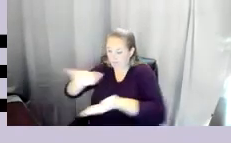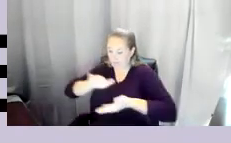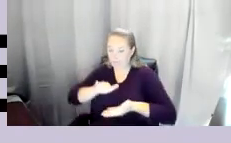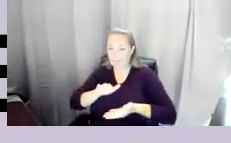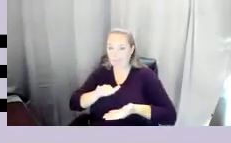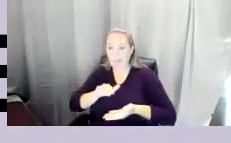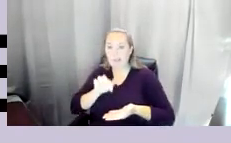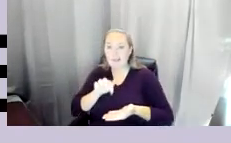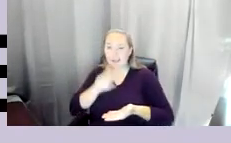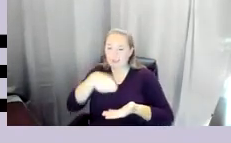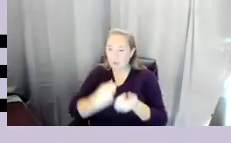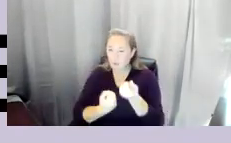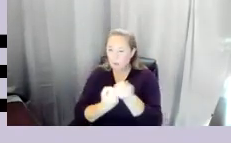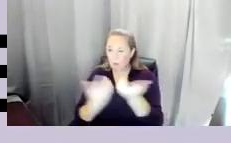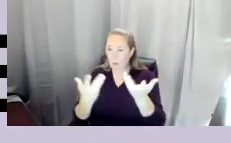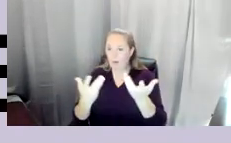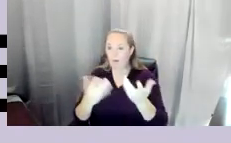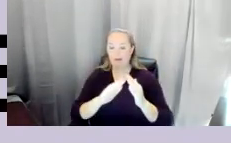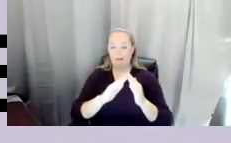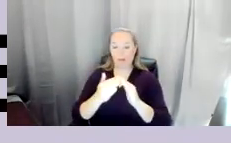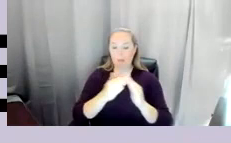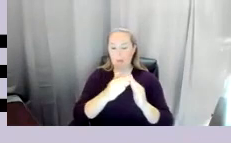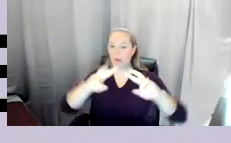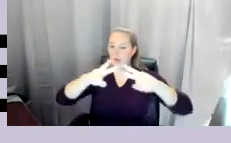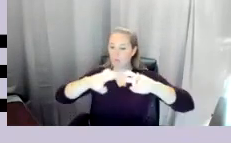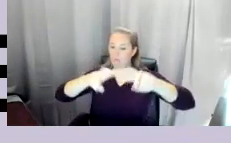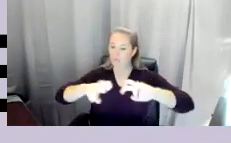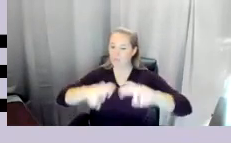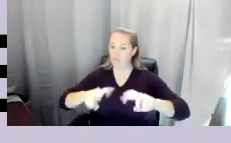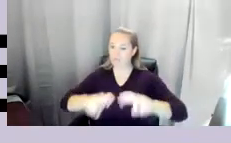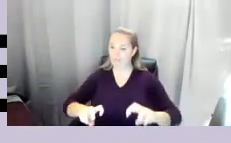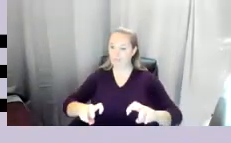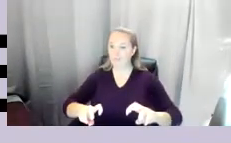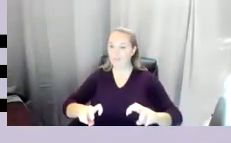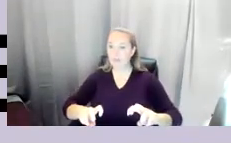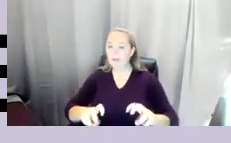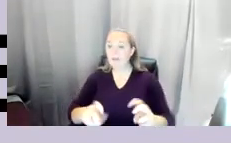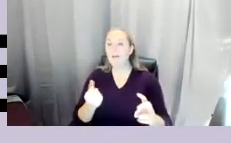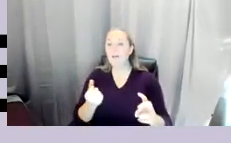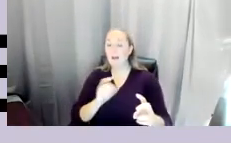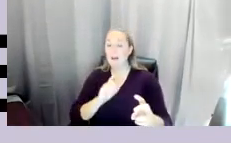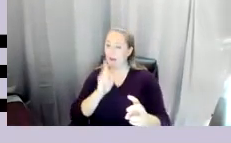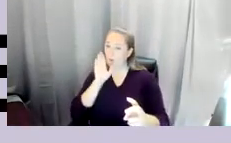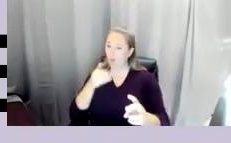A BASIC OVERVIEW OF THIS STRATEGY, THE FUNDS ALLOCATION IN THIS STRATEGY WILL ALLOW, THIS STRATEGY IS SUPPORTING